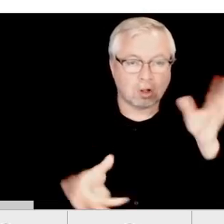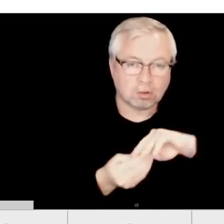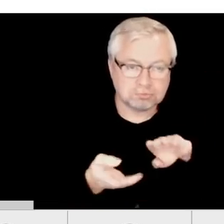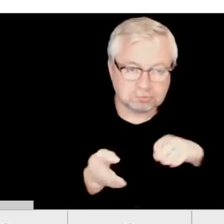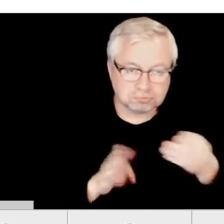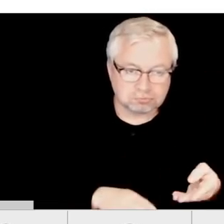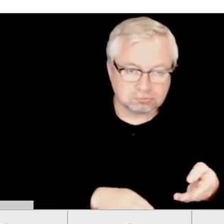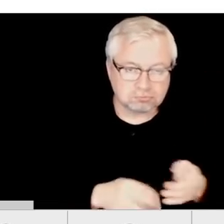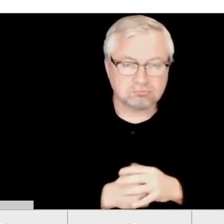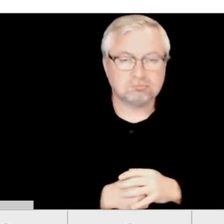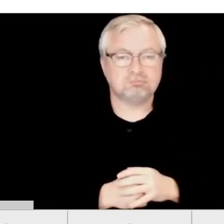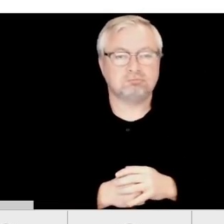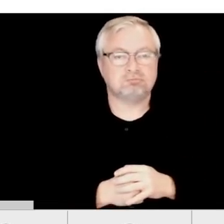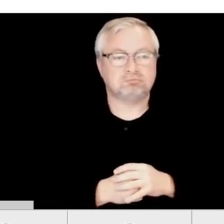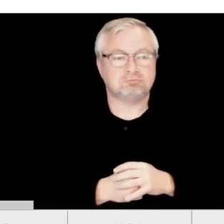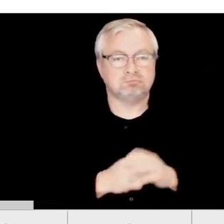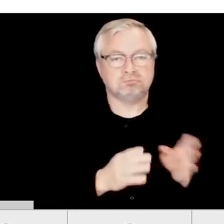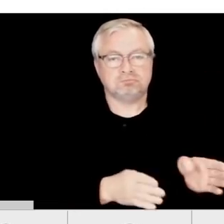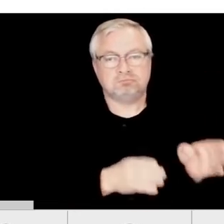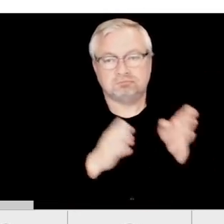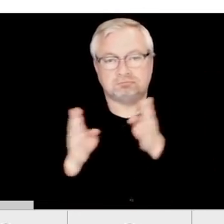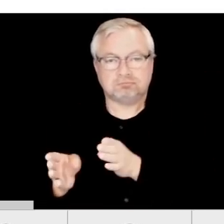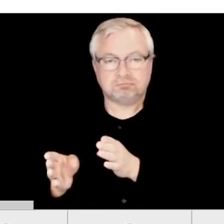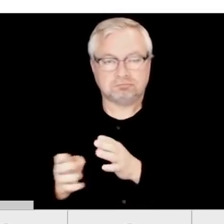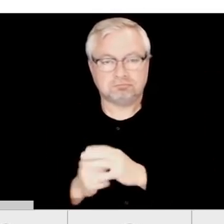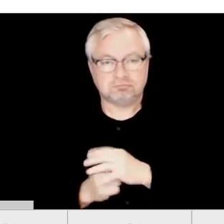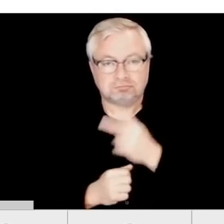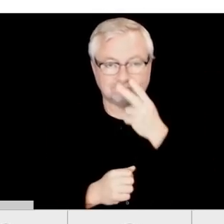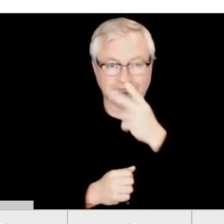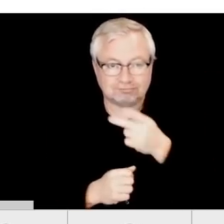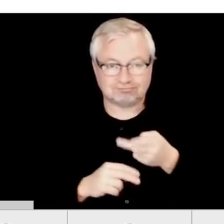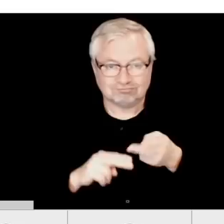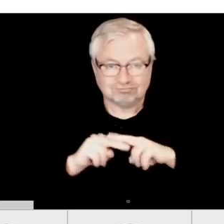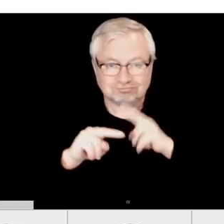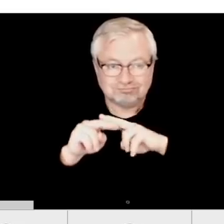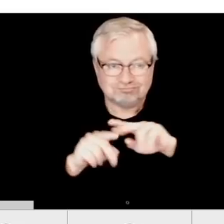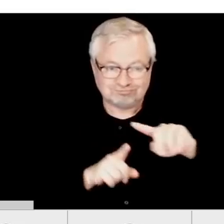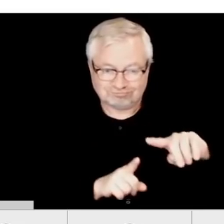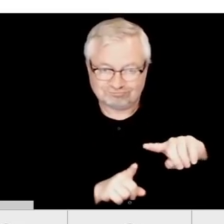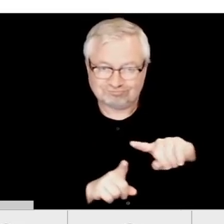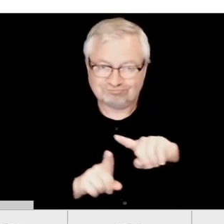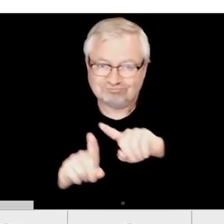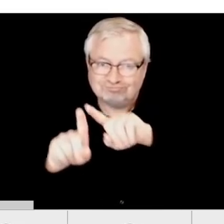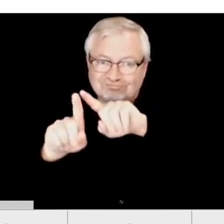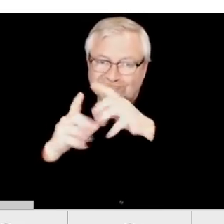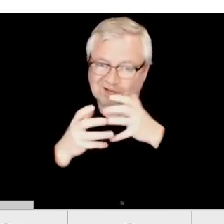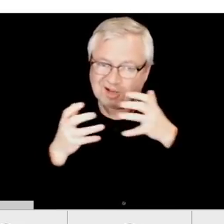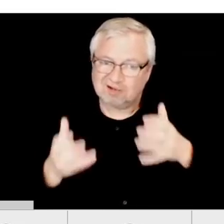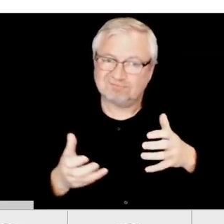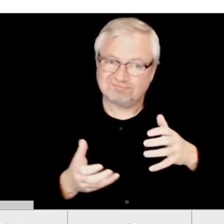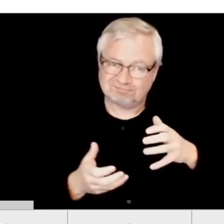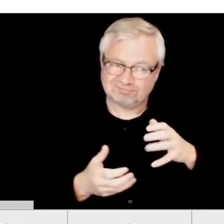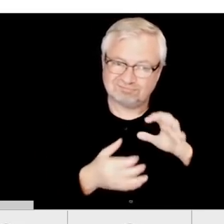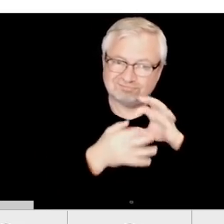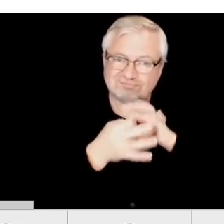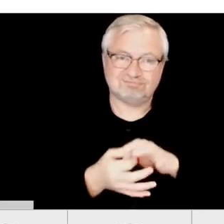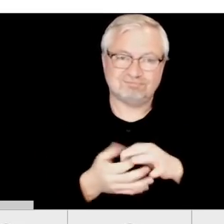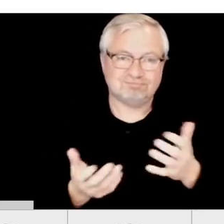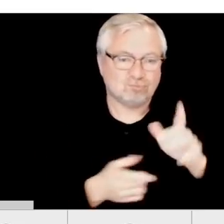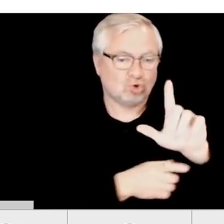And certainly, you know, some of that -- a lot of that has been driven by deaths in long-term care facilities and people who are particularly more